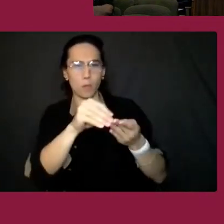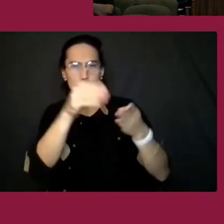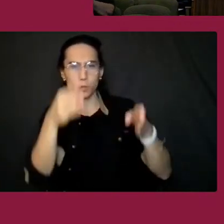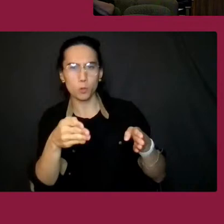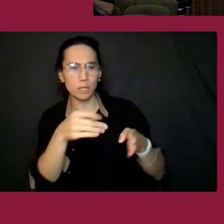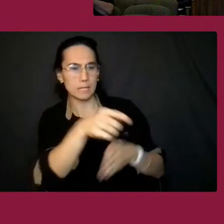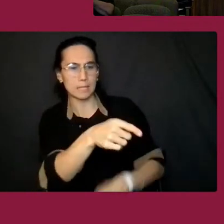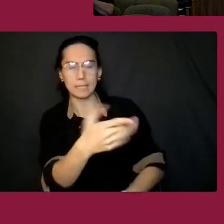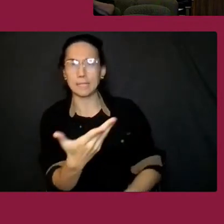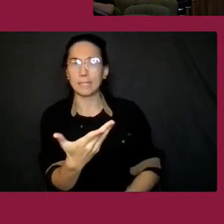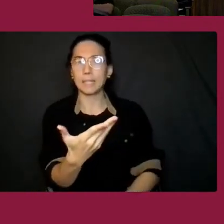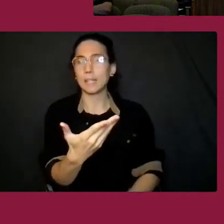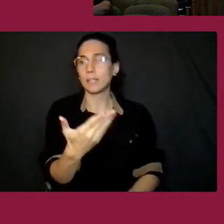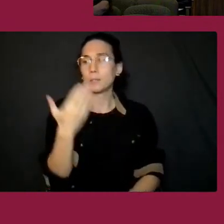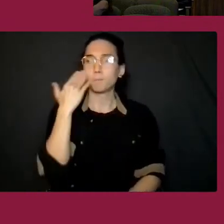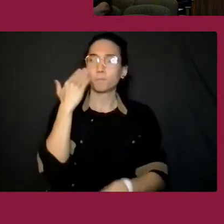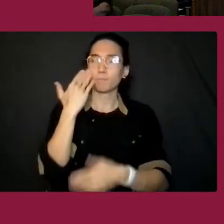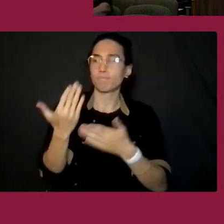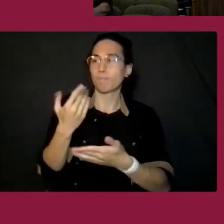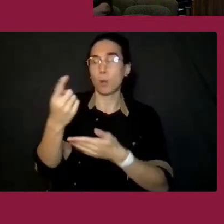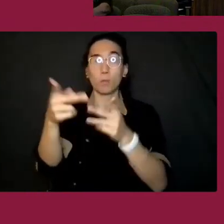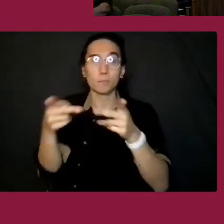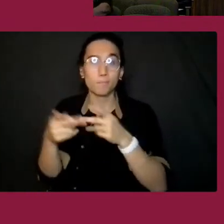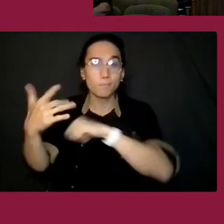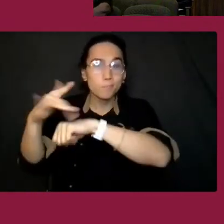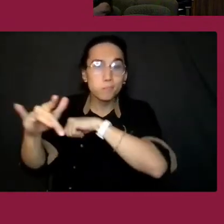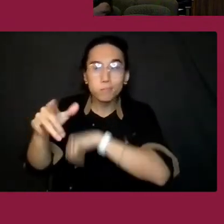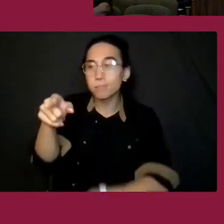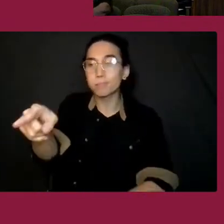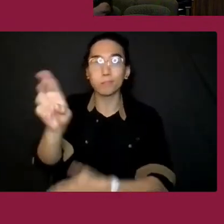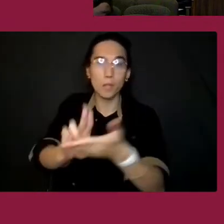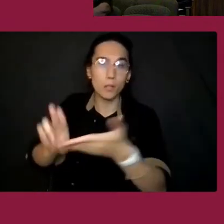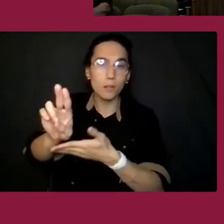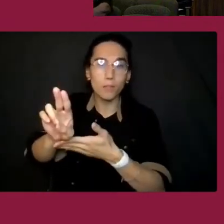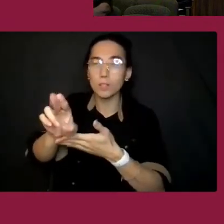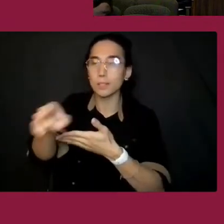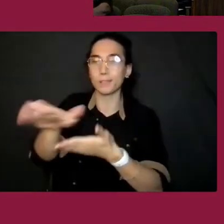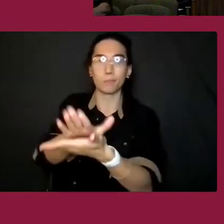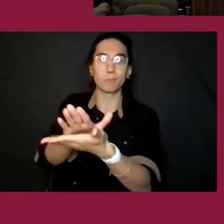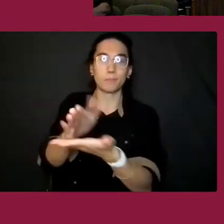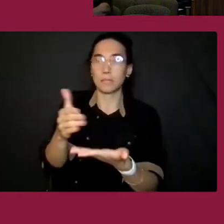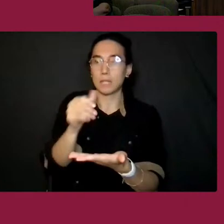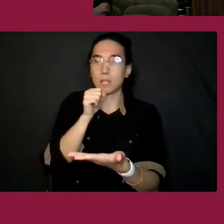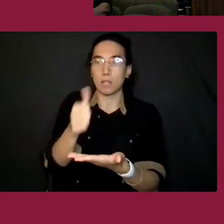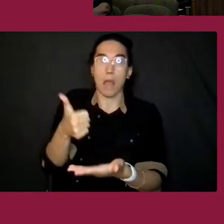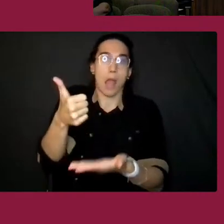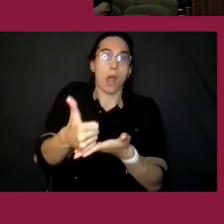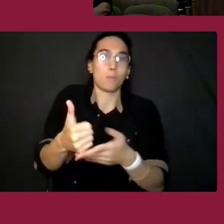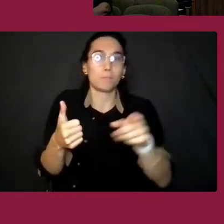at Sonoma State doesn't necessarily help a student attending